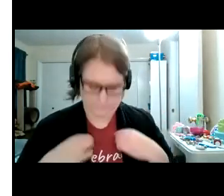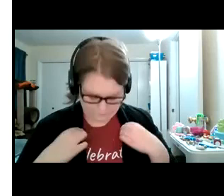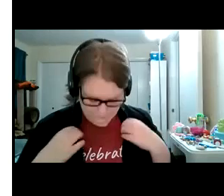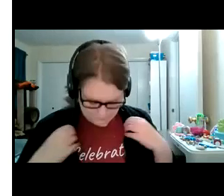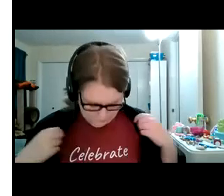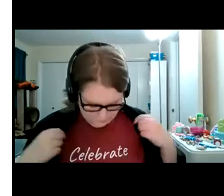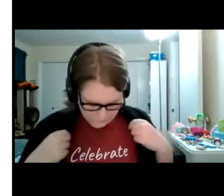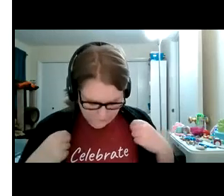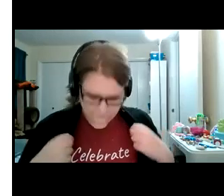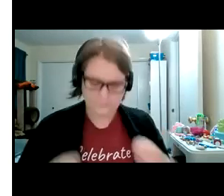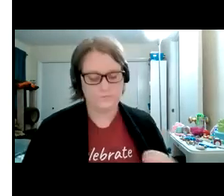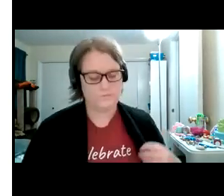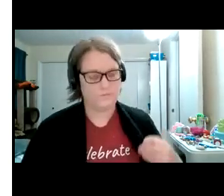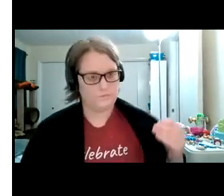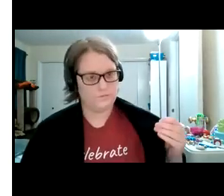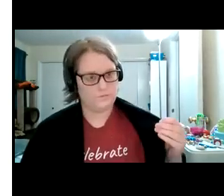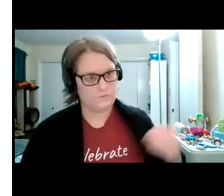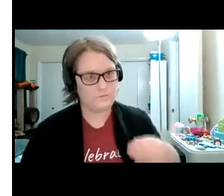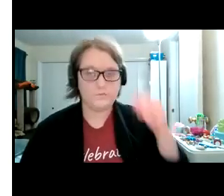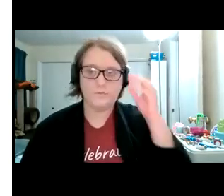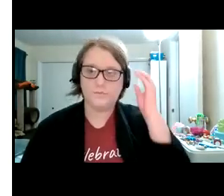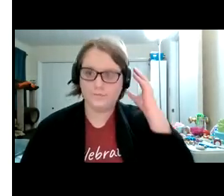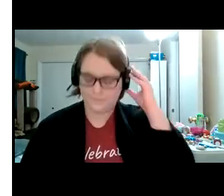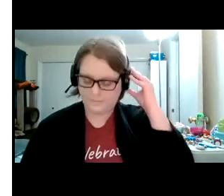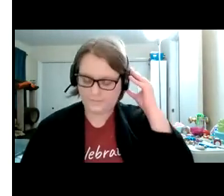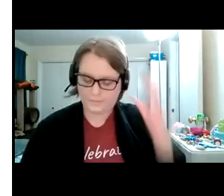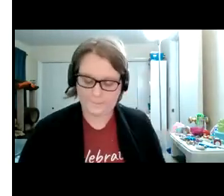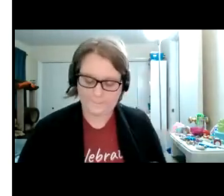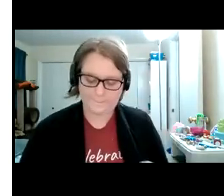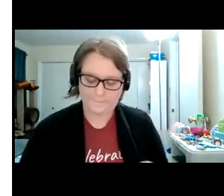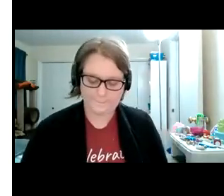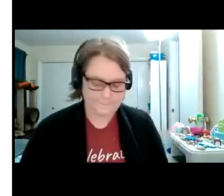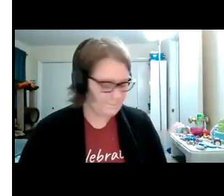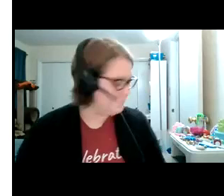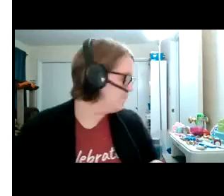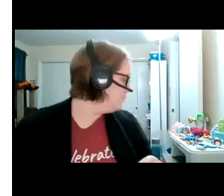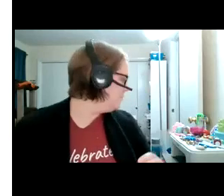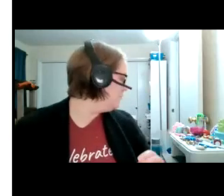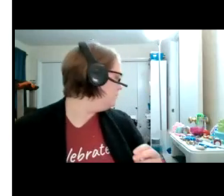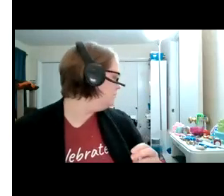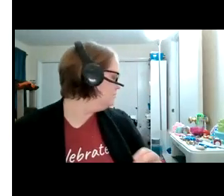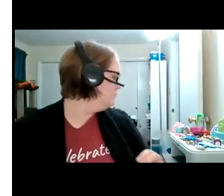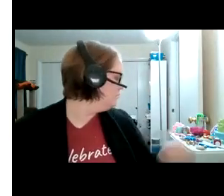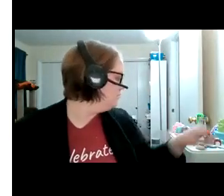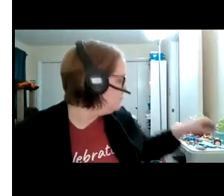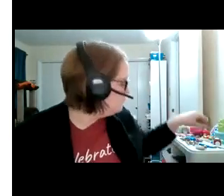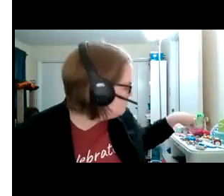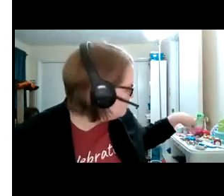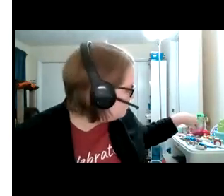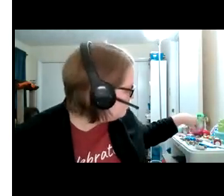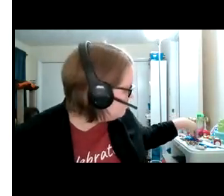celebrate different, a black cardigan, and a headset. I'm sitting in my wheelchair and you can see some